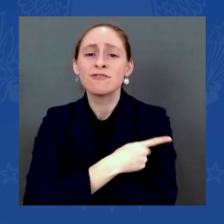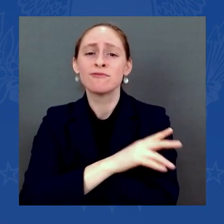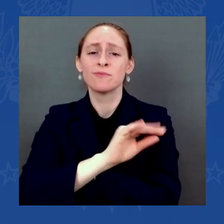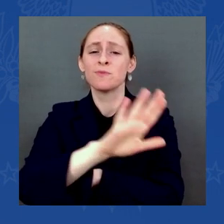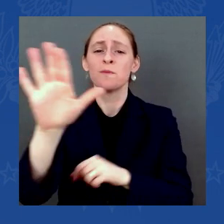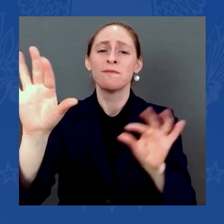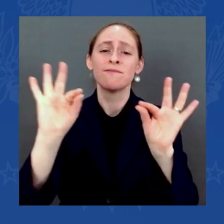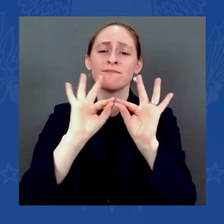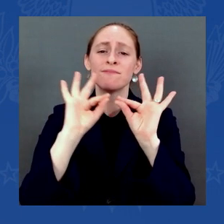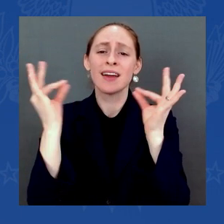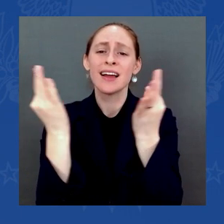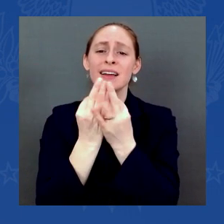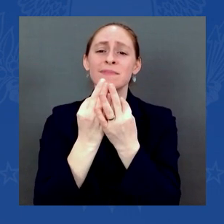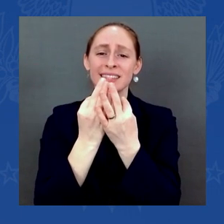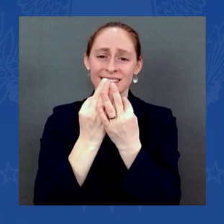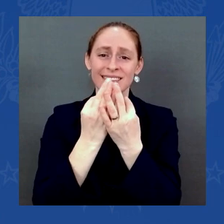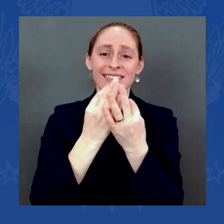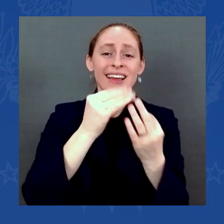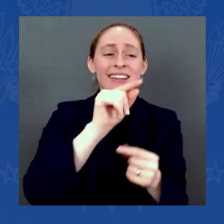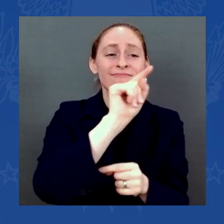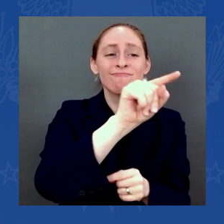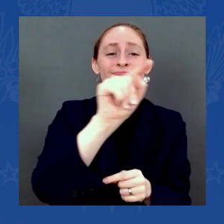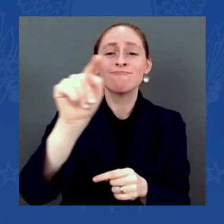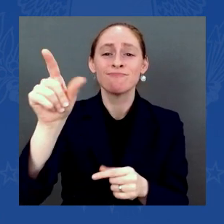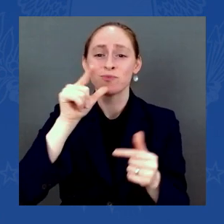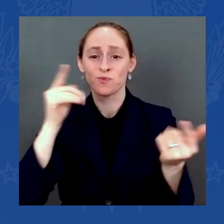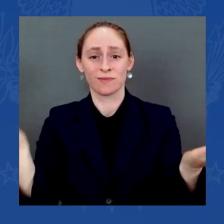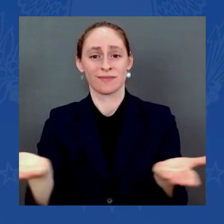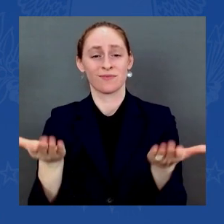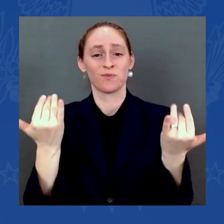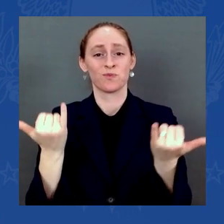who have dealt with this disease in so many ways.